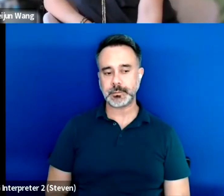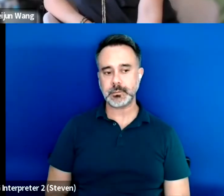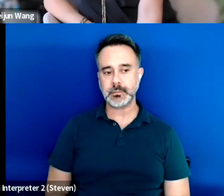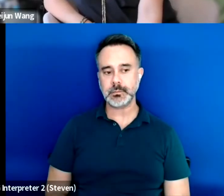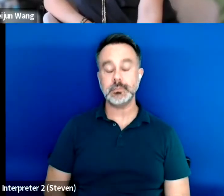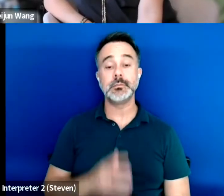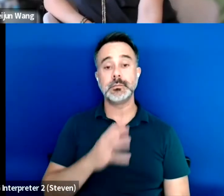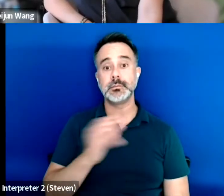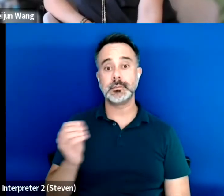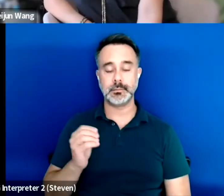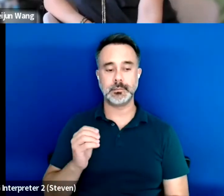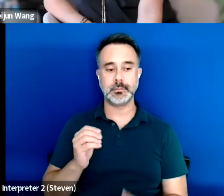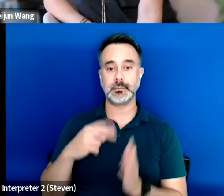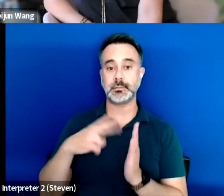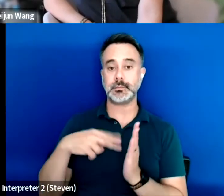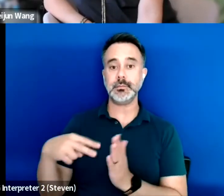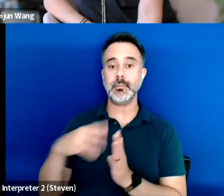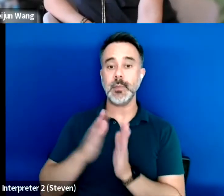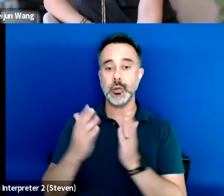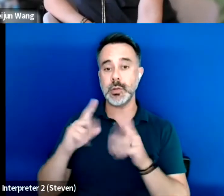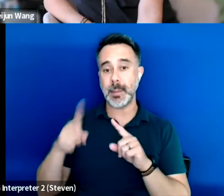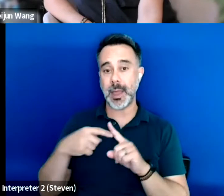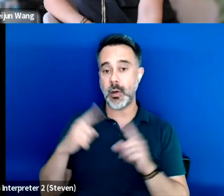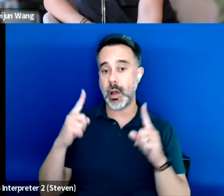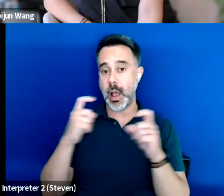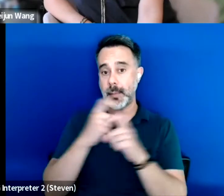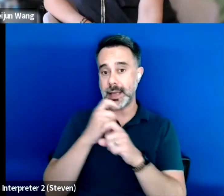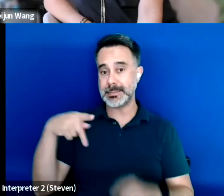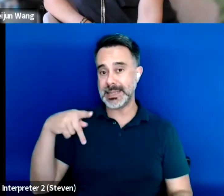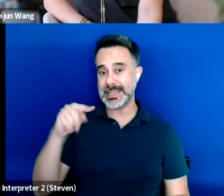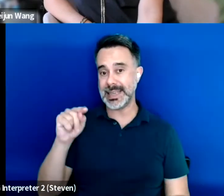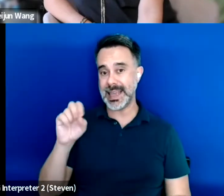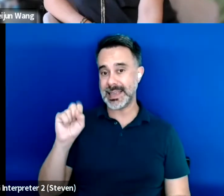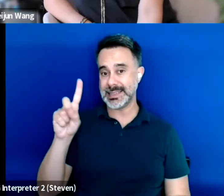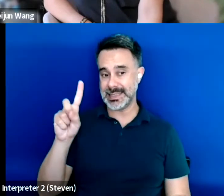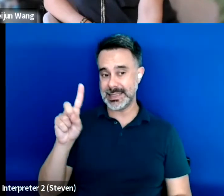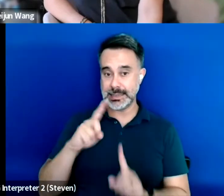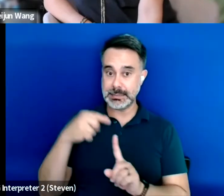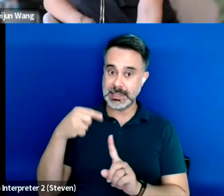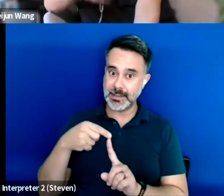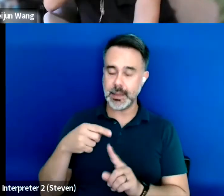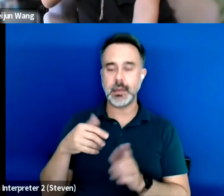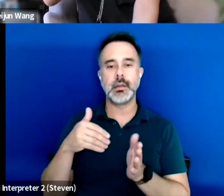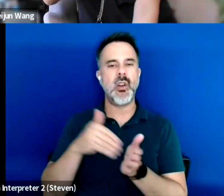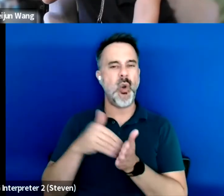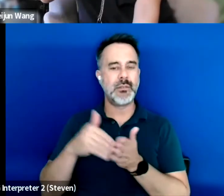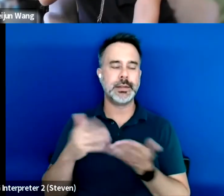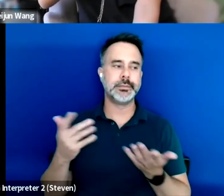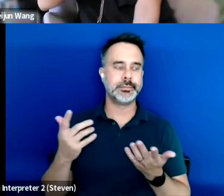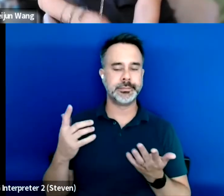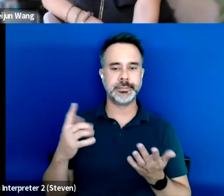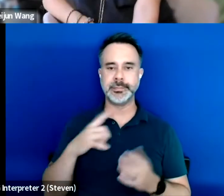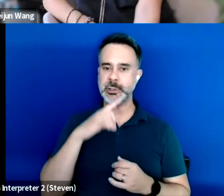So I made the child abuse part of my book just the first fifth of the book,